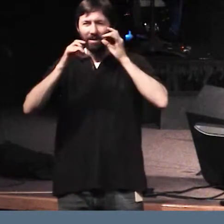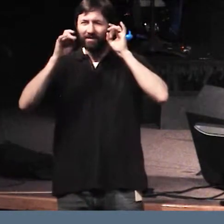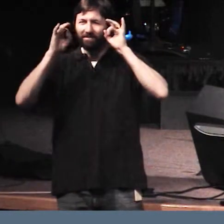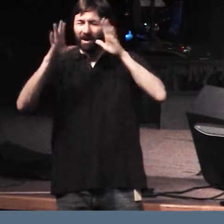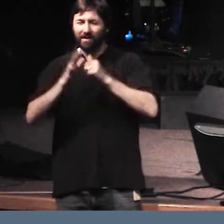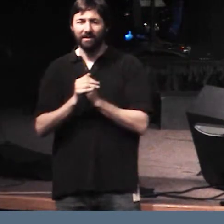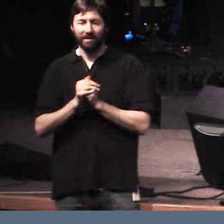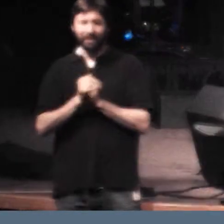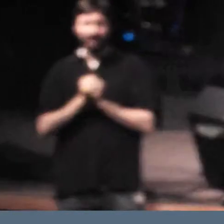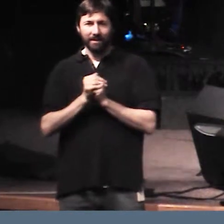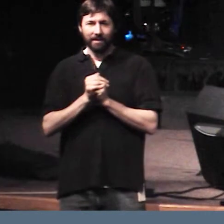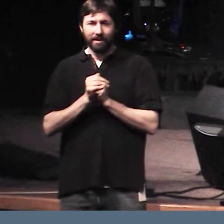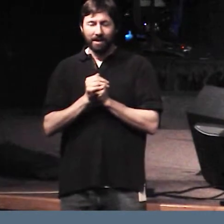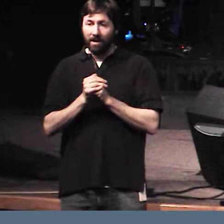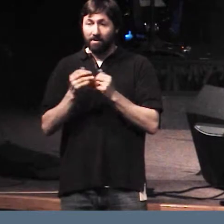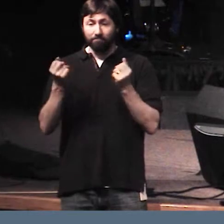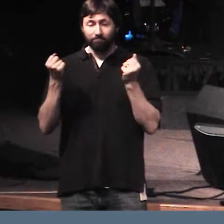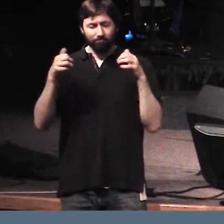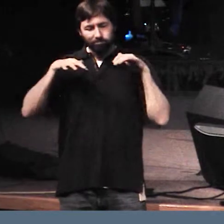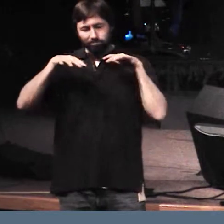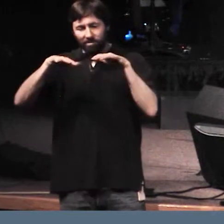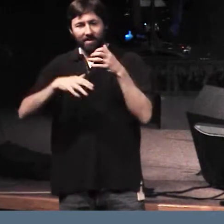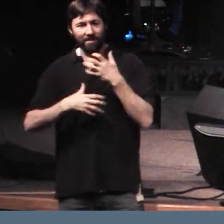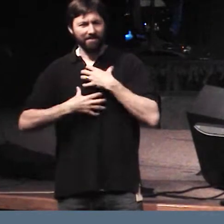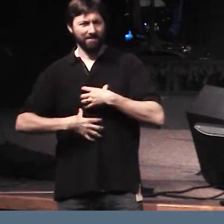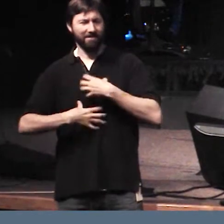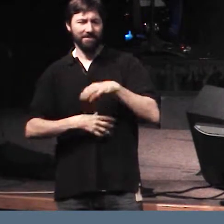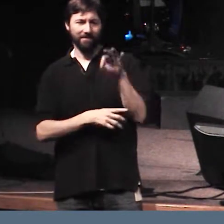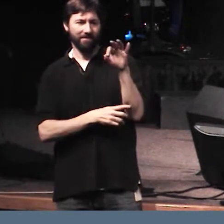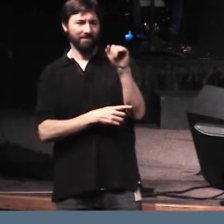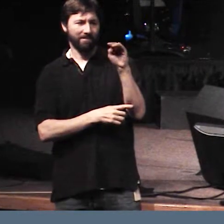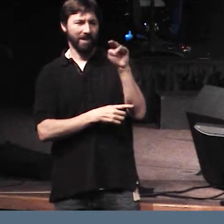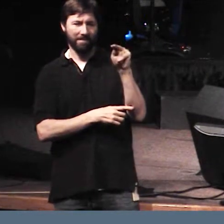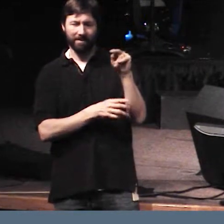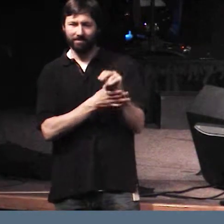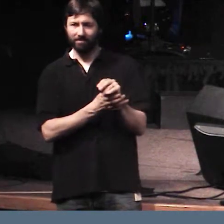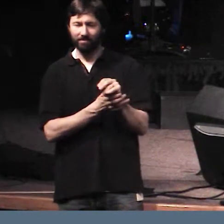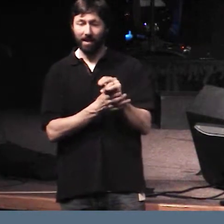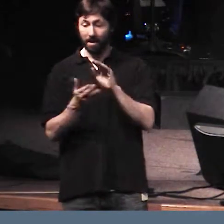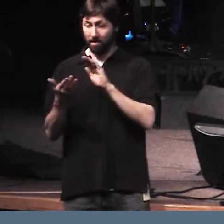when there was a big famine and so in our little community which is strange because Bethlehem my community